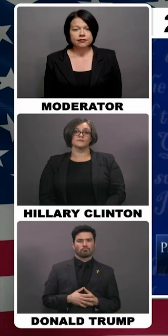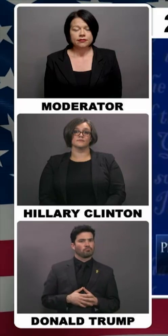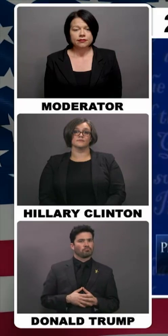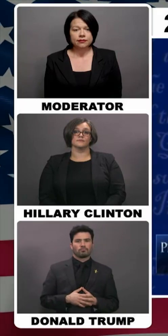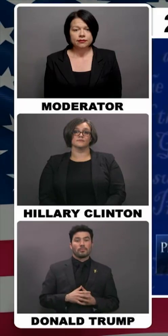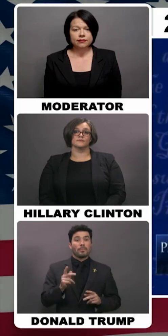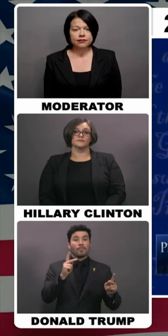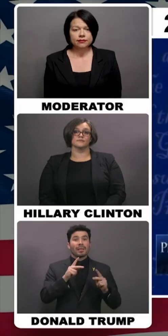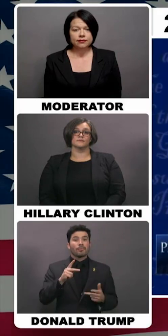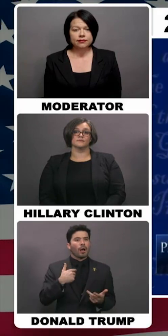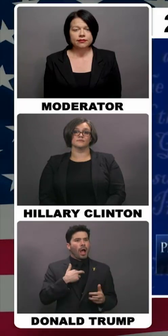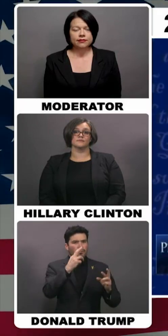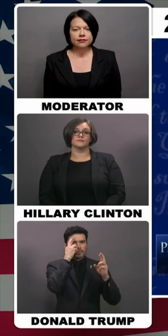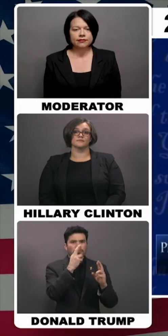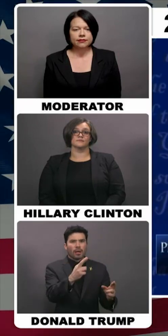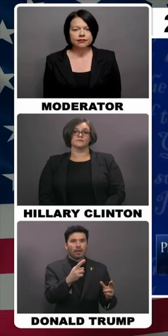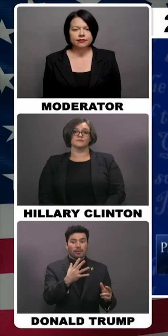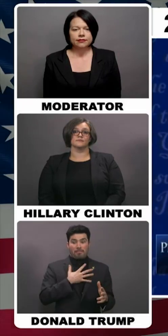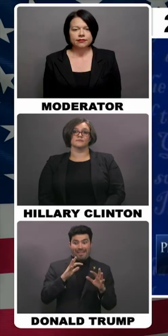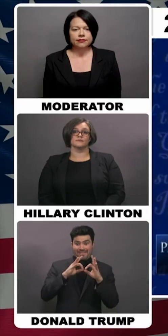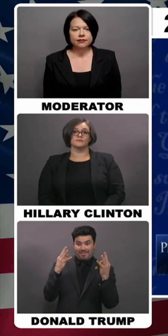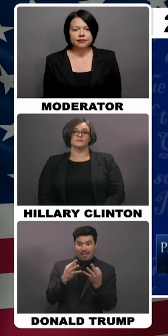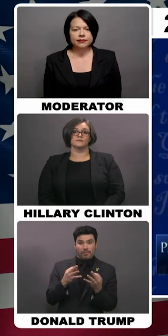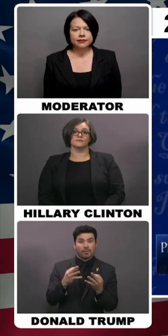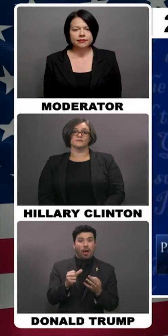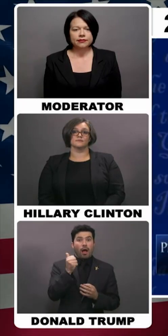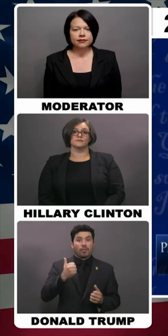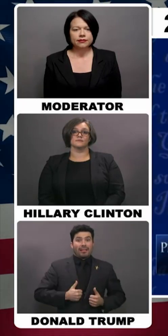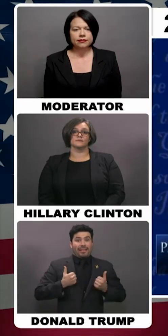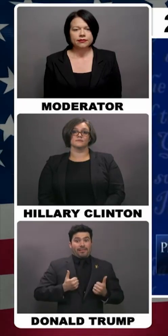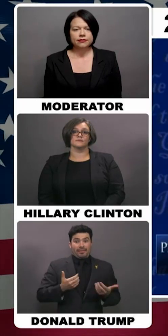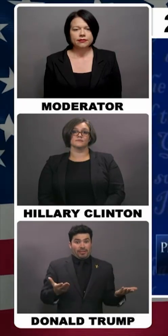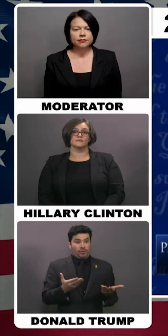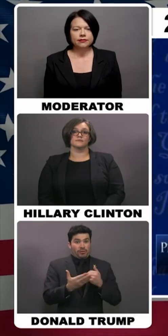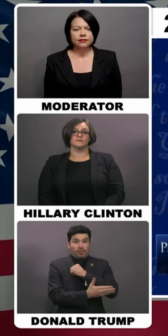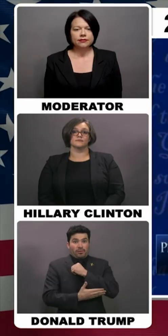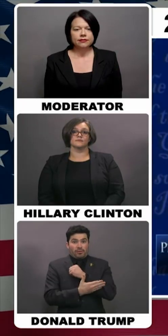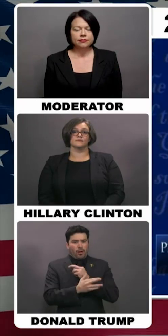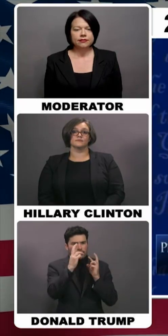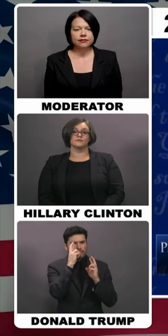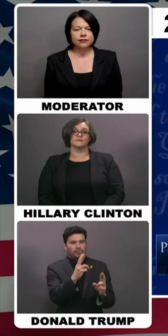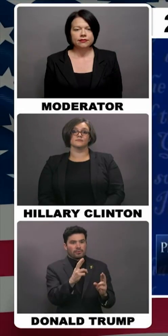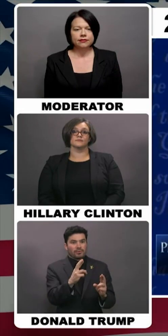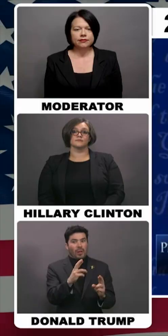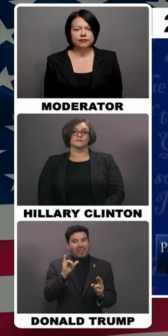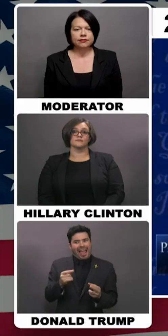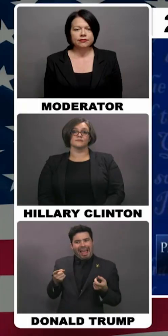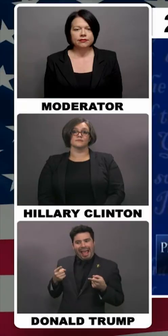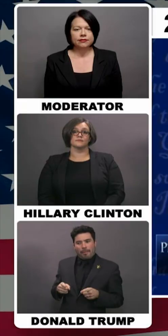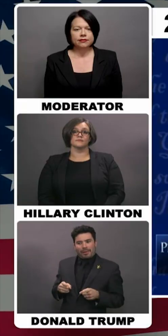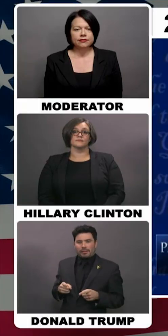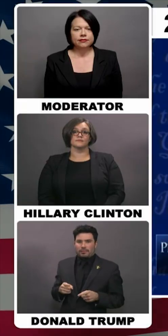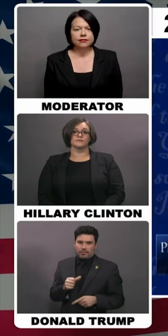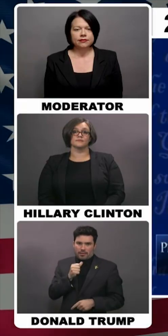for my family, for the people of this country. And certainly I'm not proud of it. But that was something that, uh, happened.